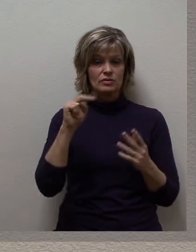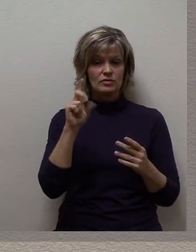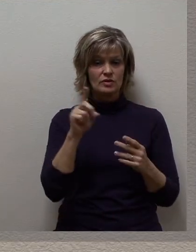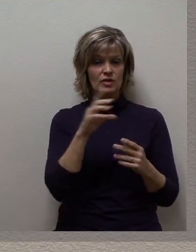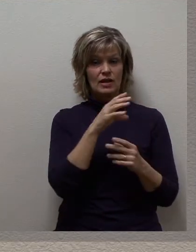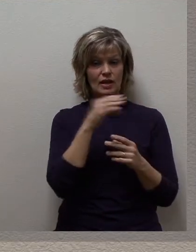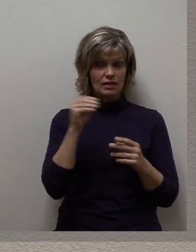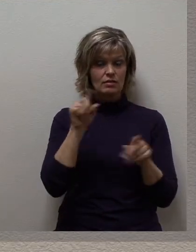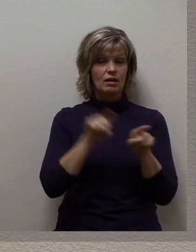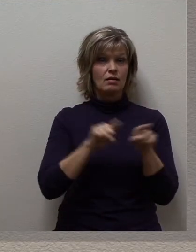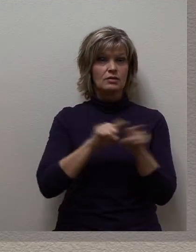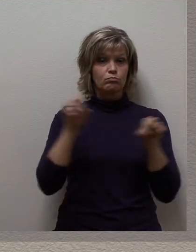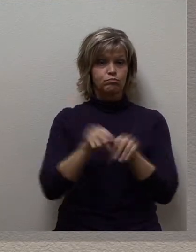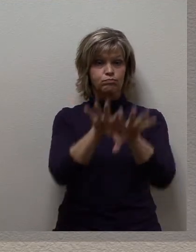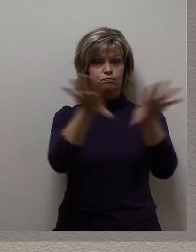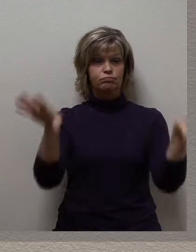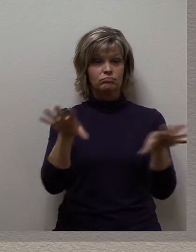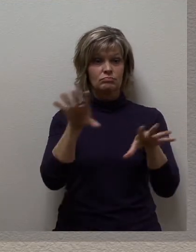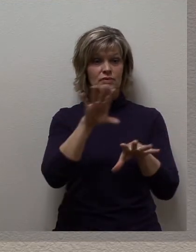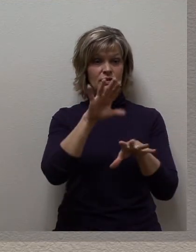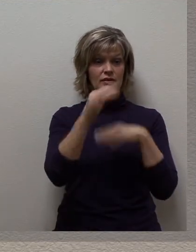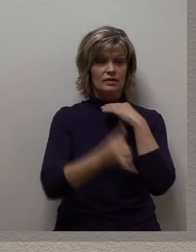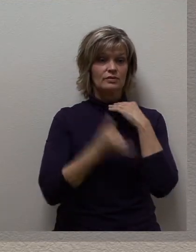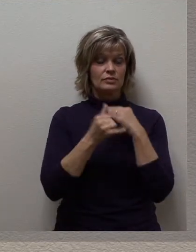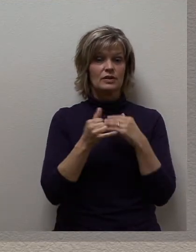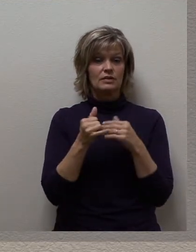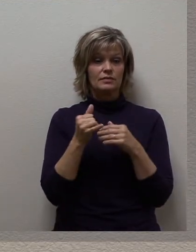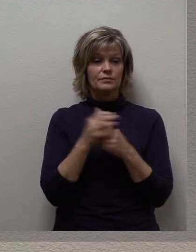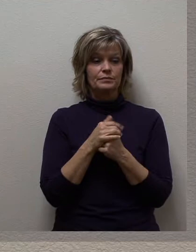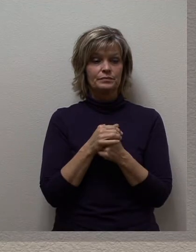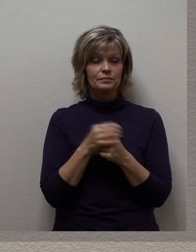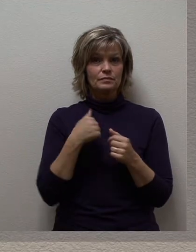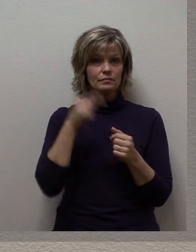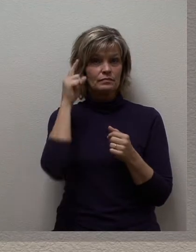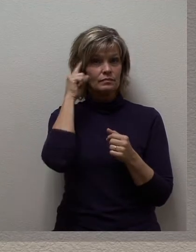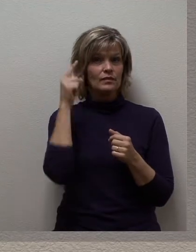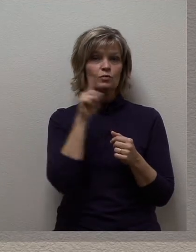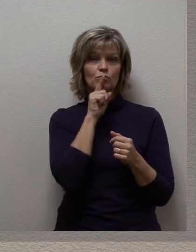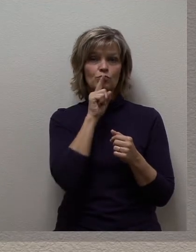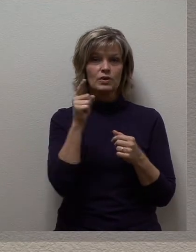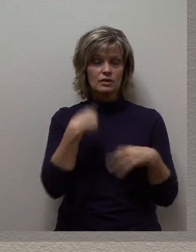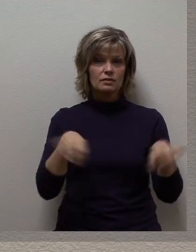North Dakota and in the nation in times of disaster. I think it's very important